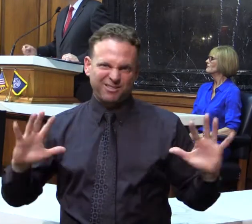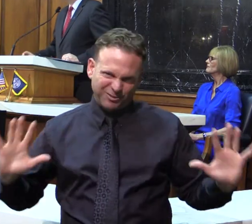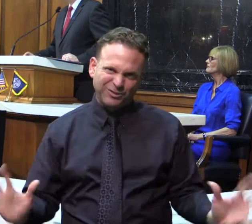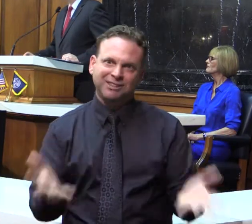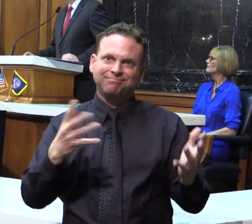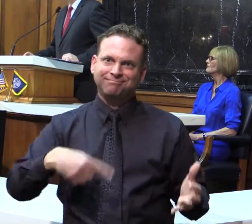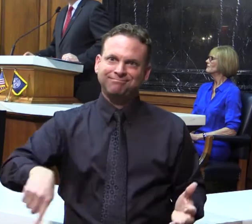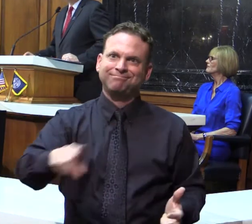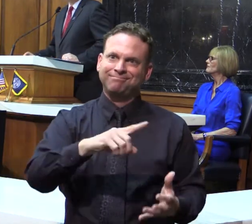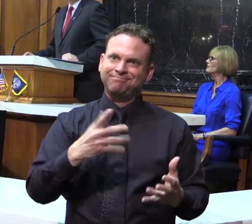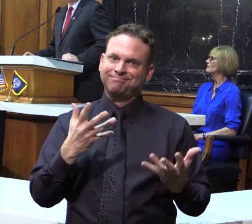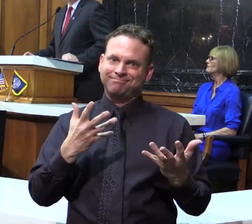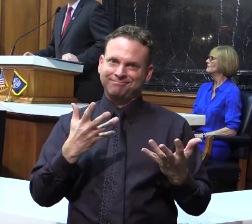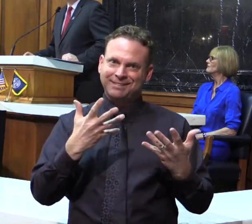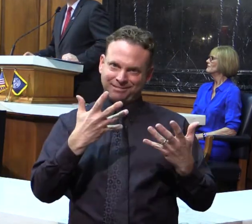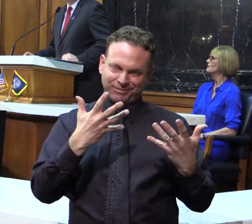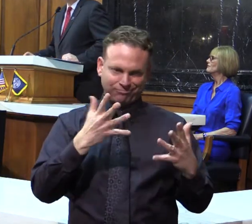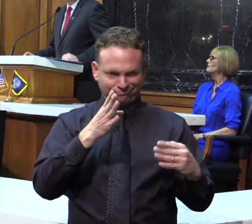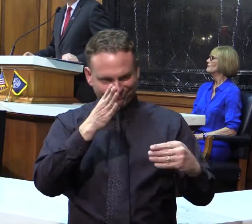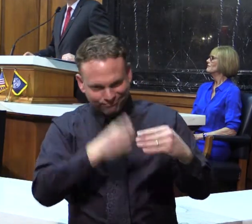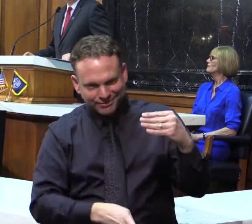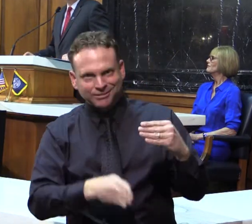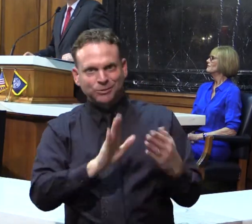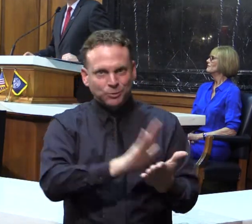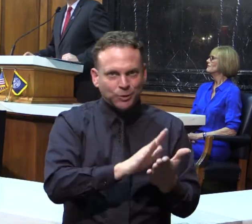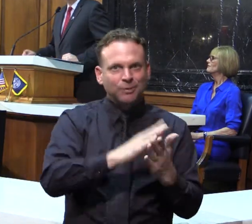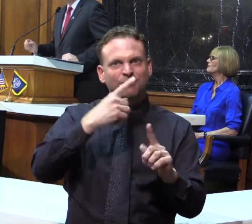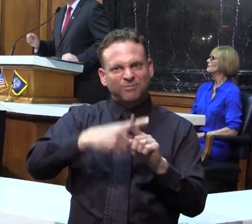Indiana into the top 5 in the country!